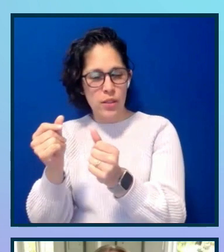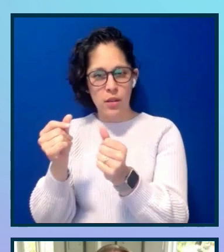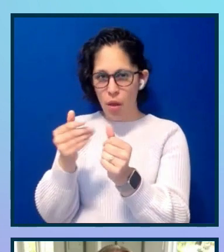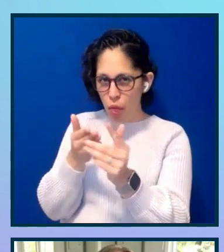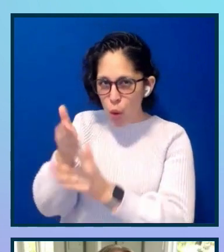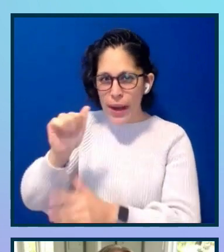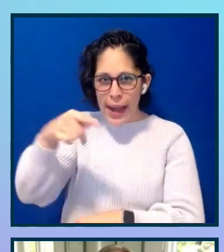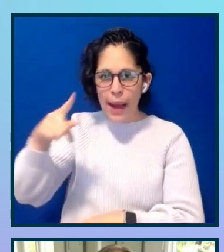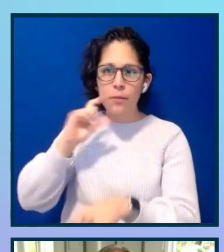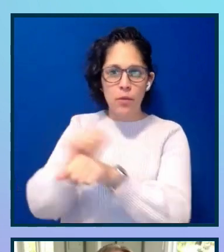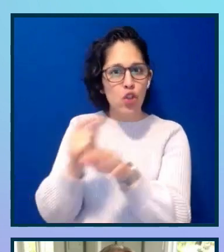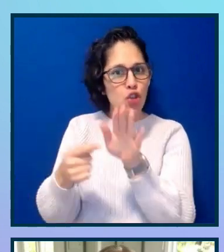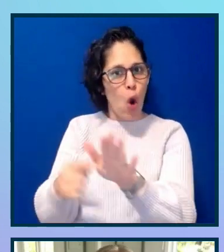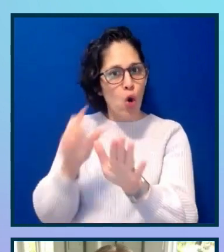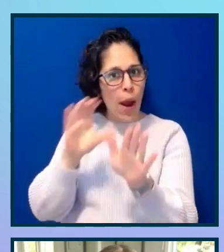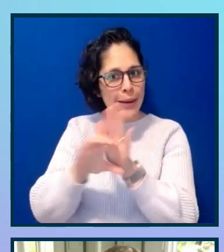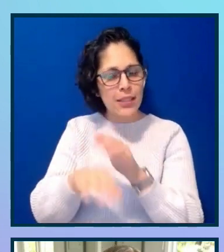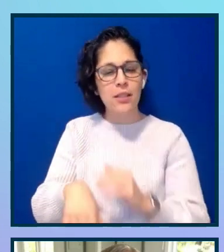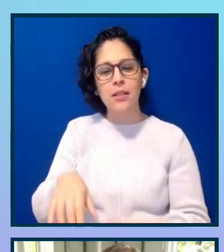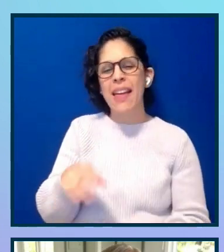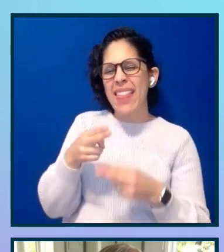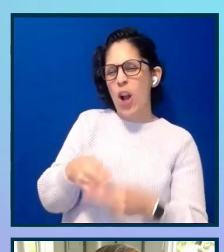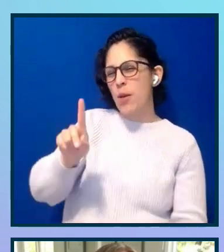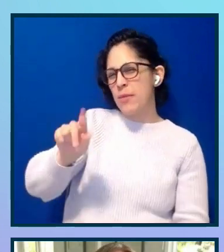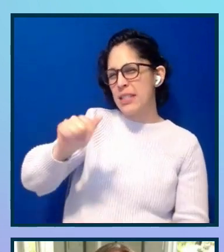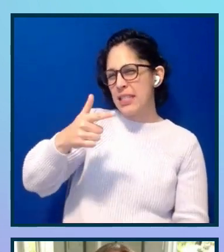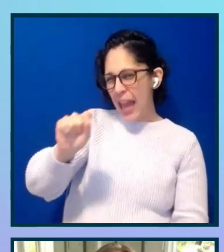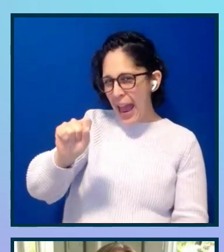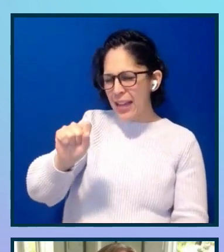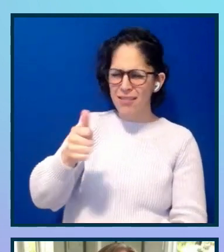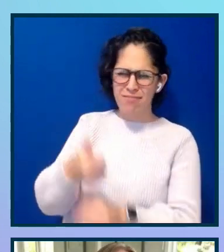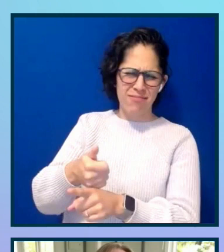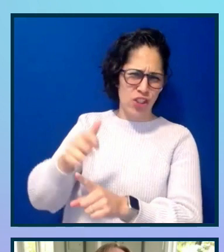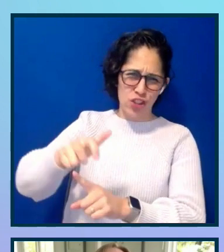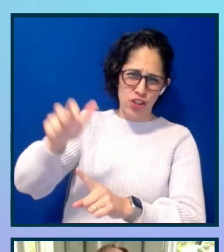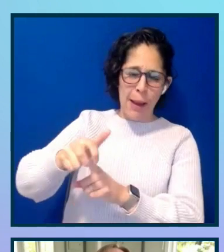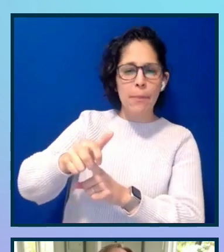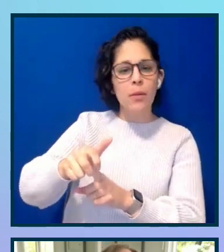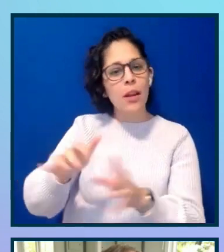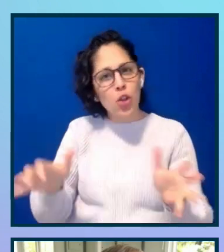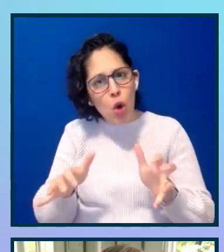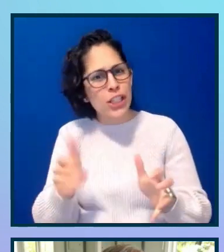And DAGs, they call them DAGs, they're awesome. I would encourage anybody who's in the design field